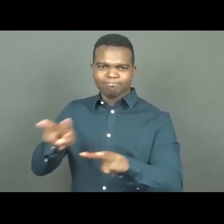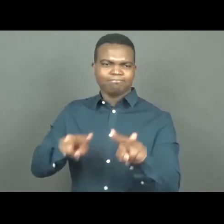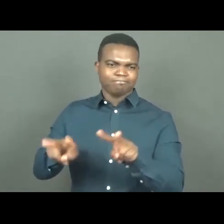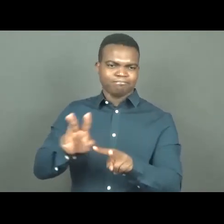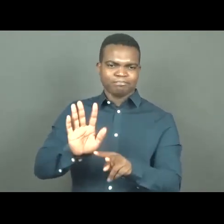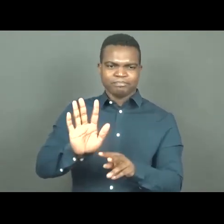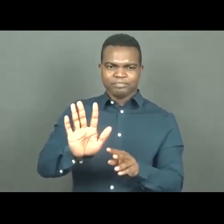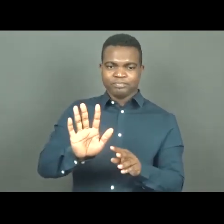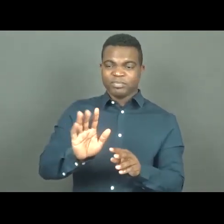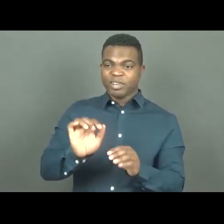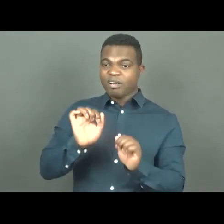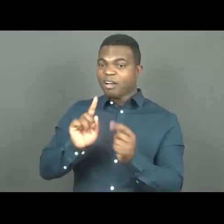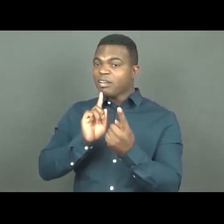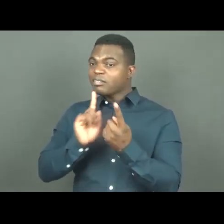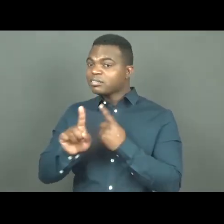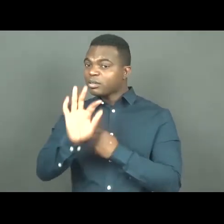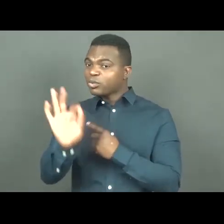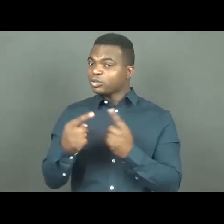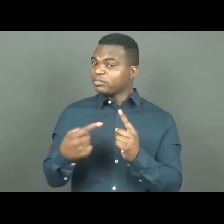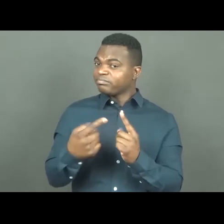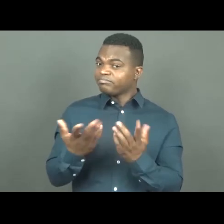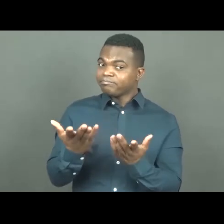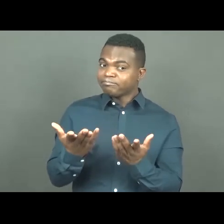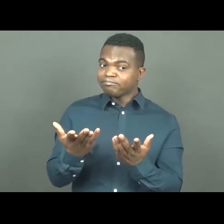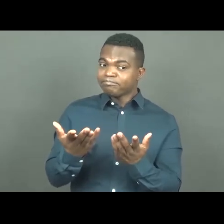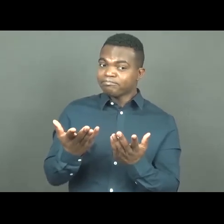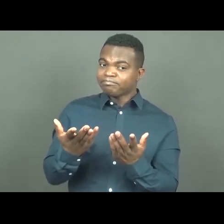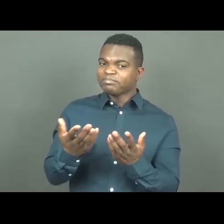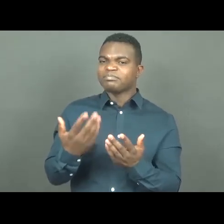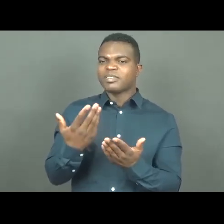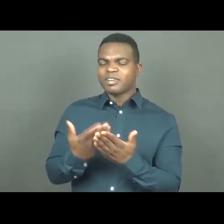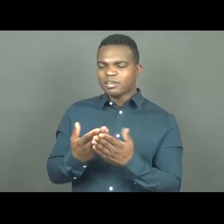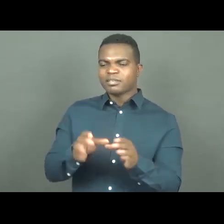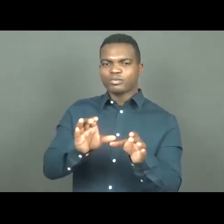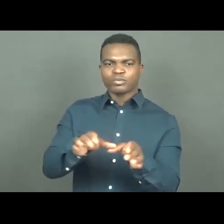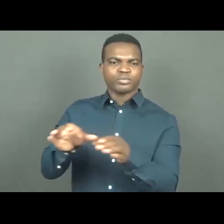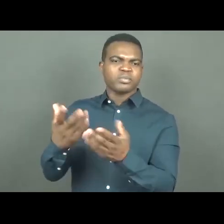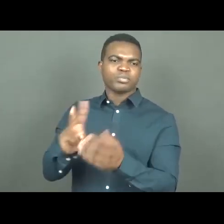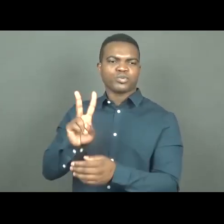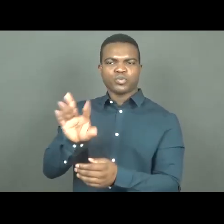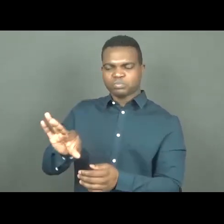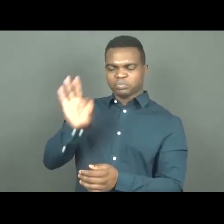governments can administer the Washington Group questions effectively and linked with that is,